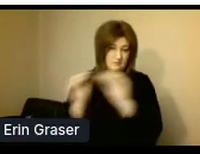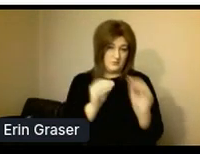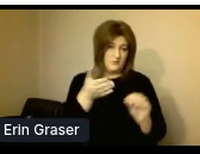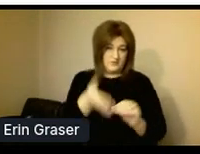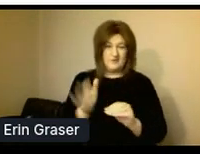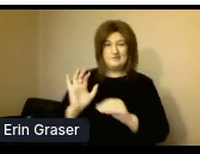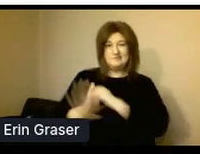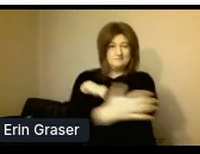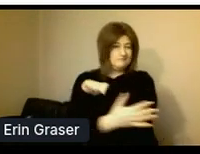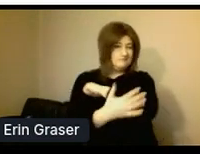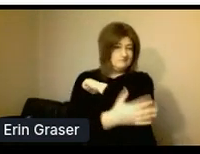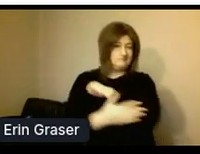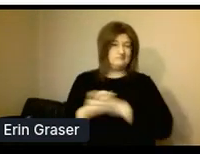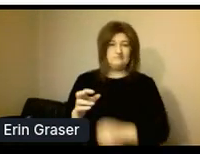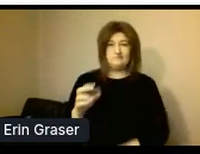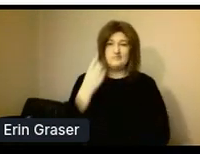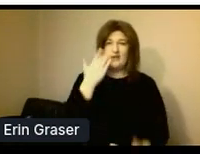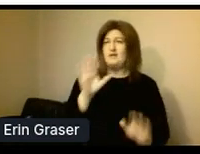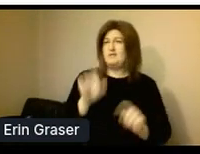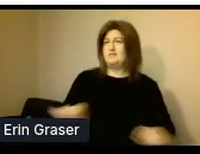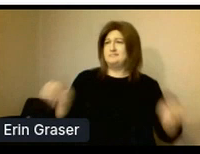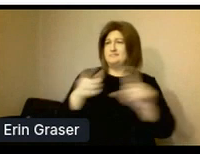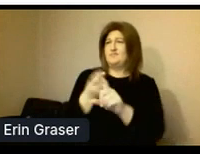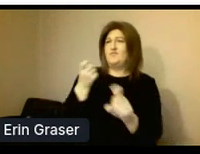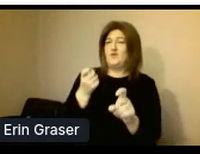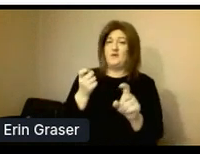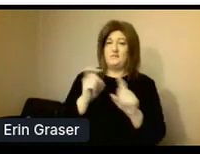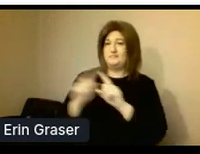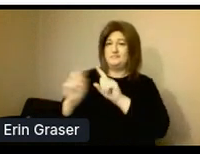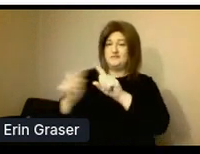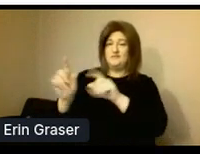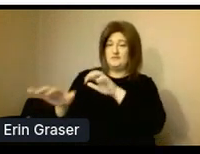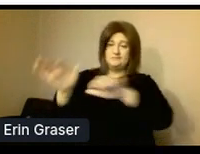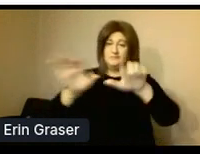I don't know where everybody is from, if everybody's from different places.